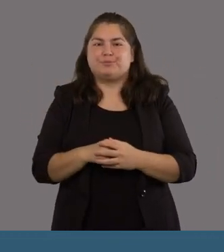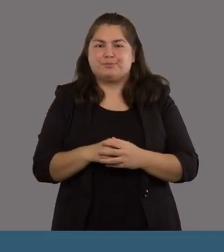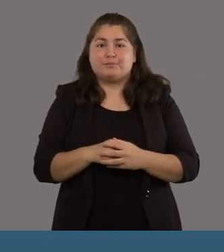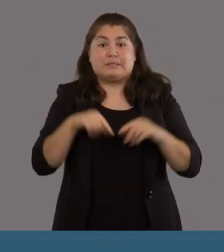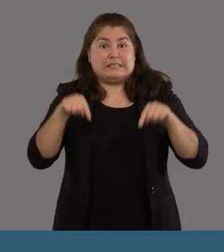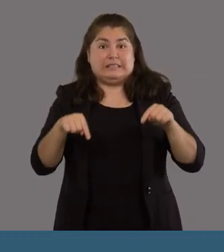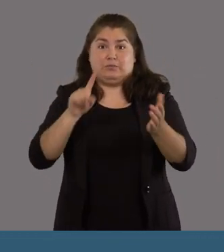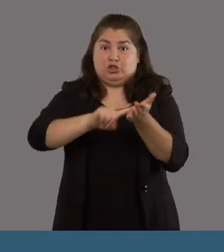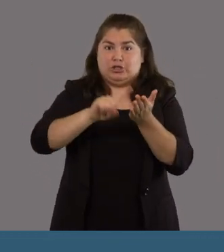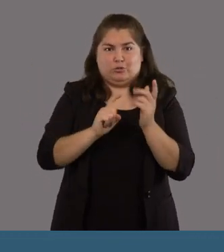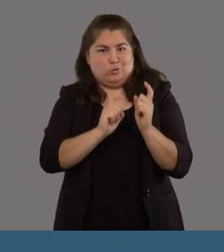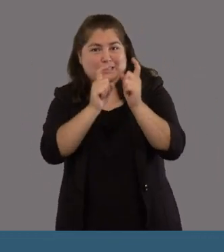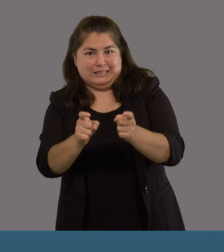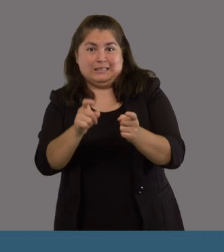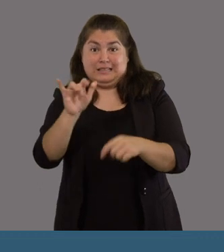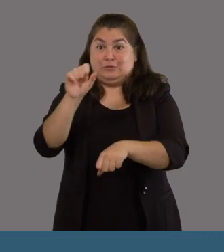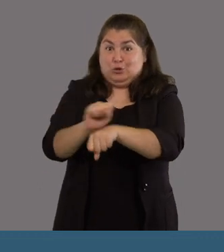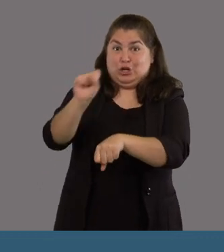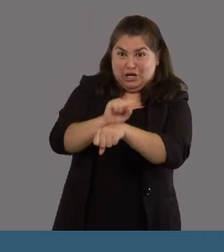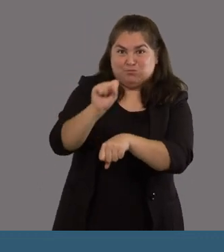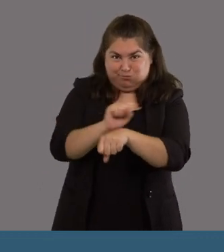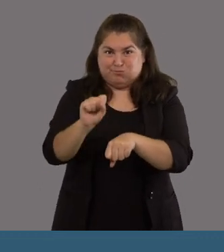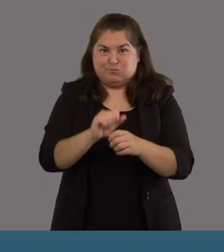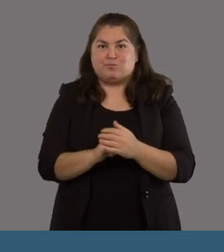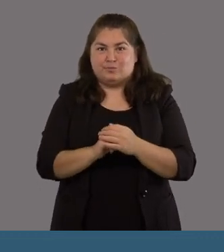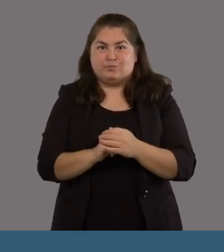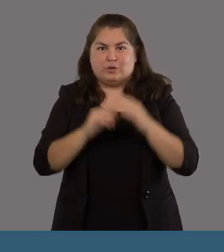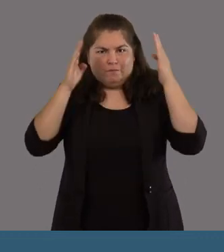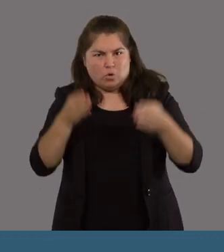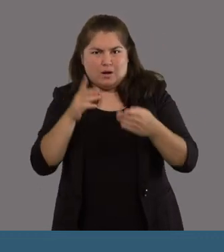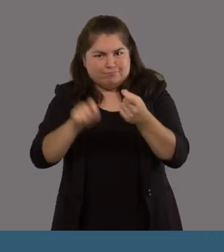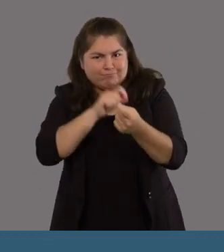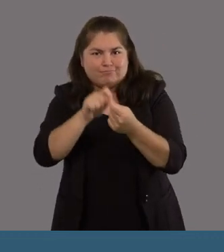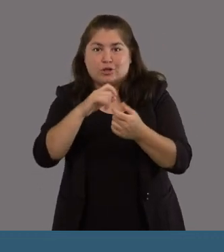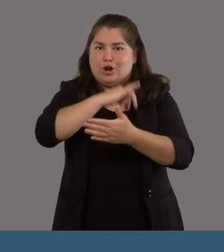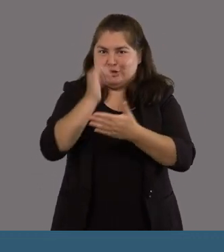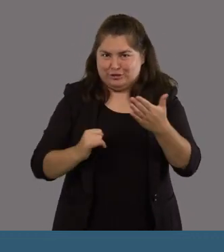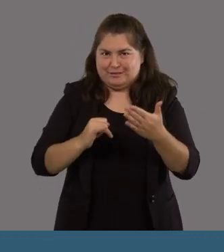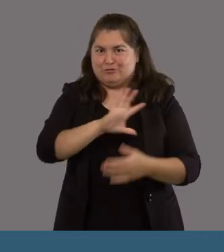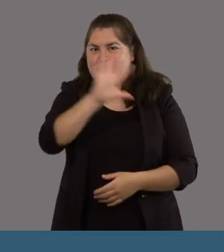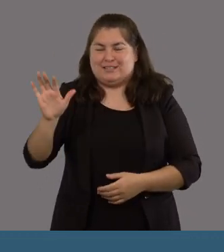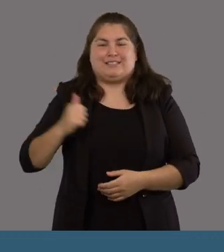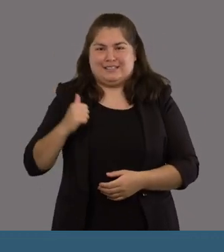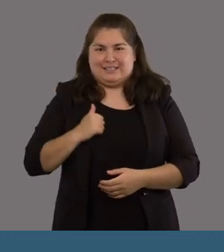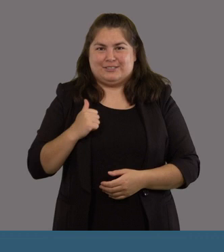research is a contribution to that effort, focused specifically on the arts in Canada.